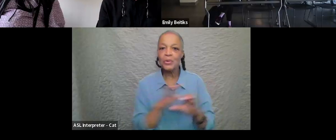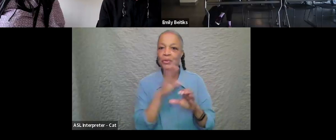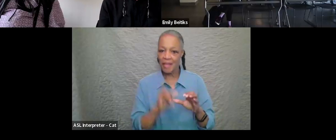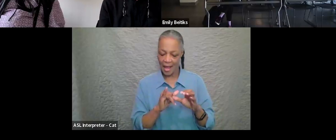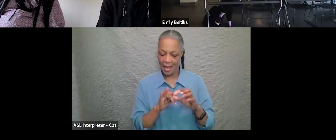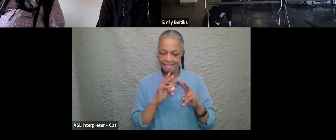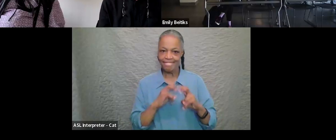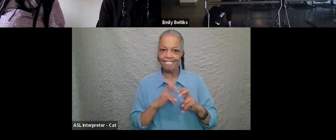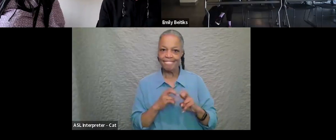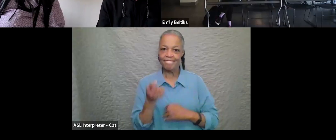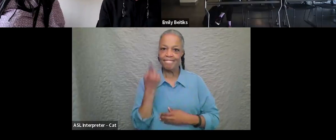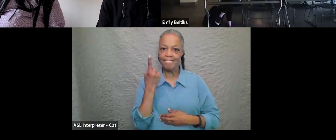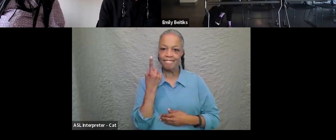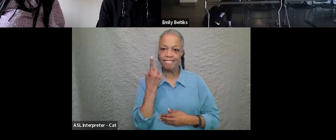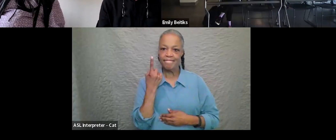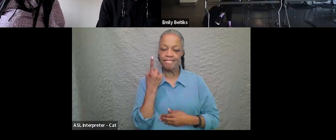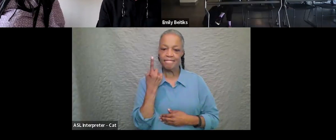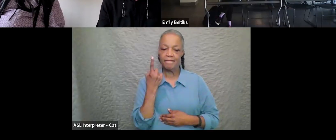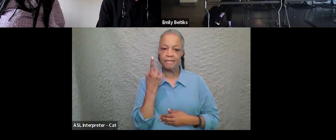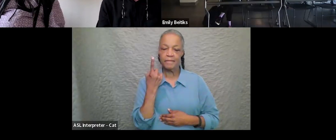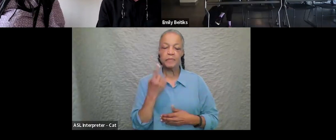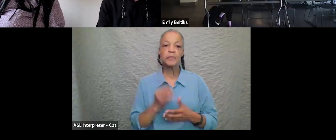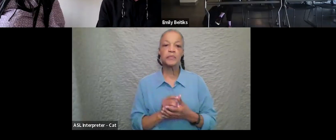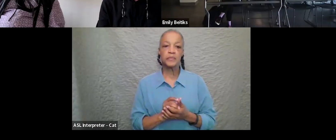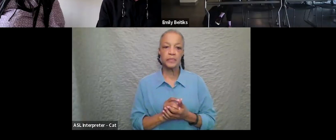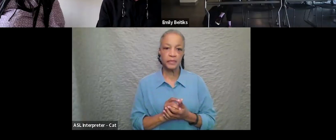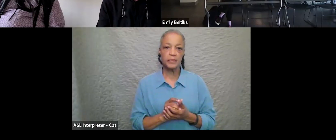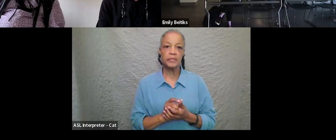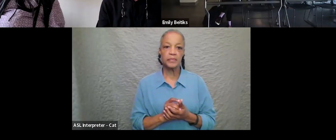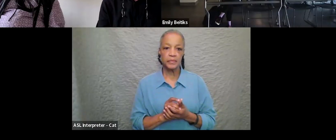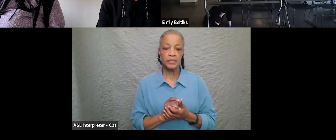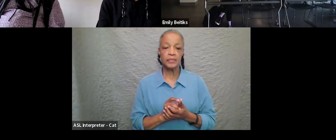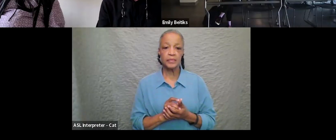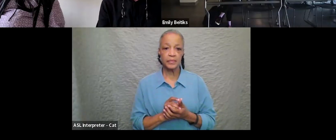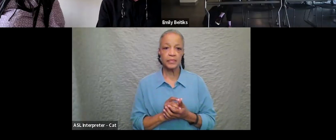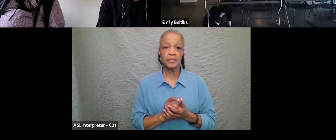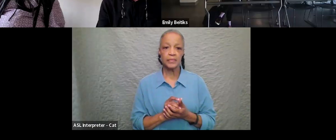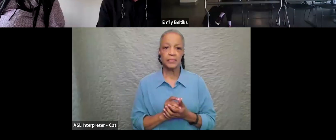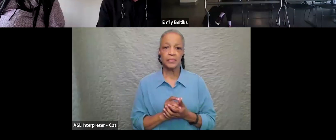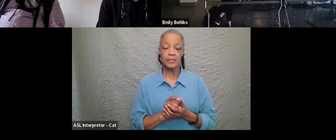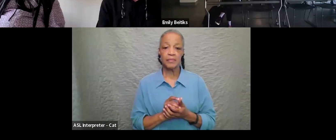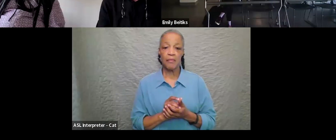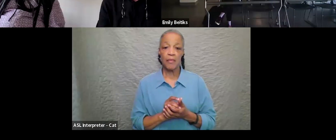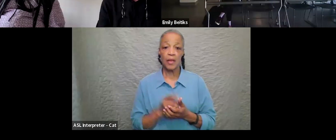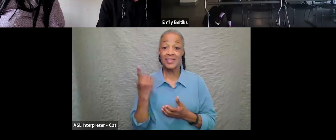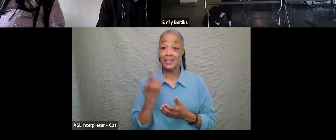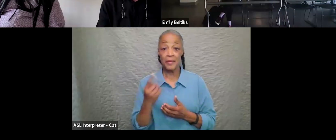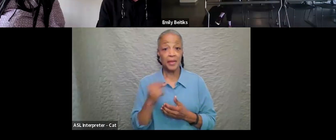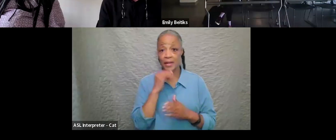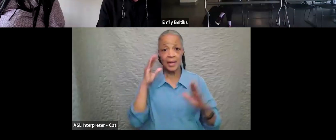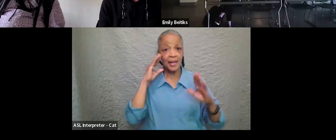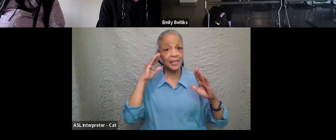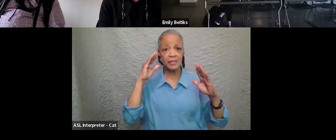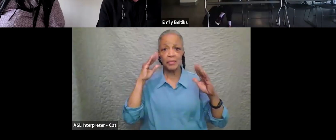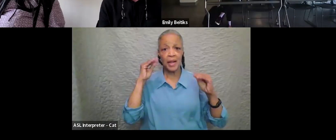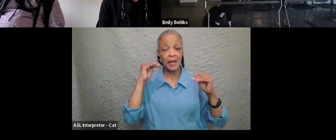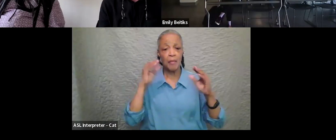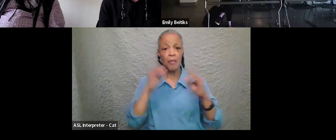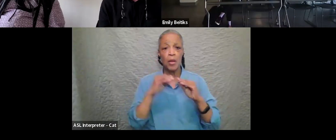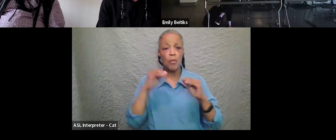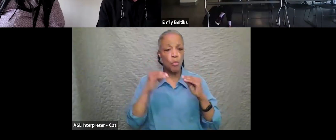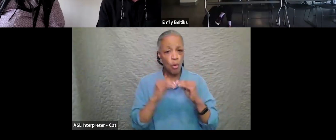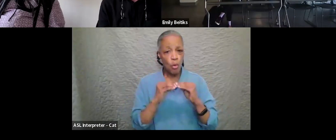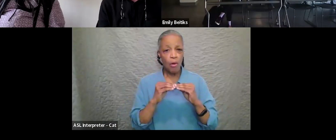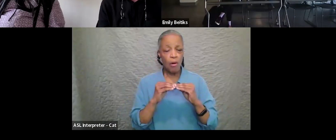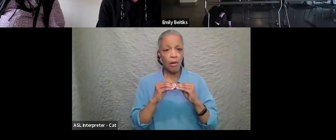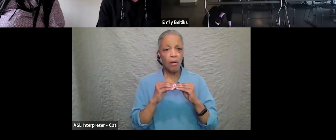The thing that I didn't quite expect, but was probably even more gratifying,